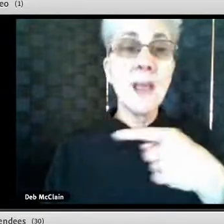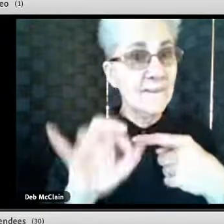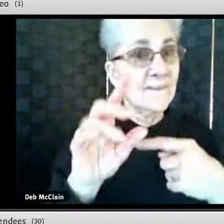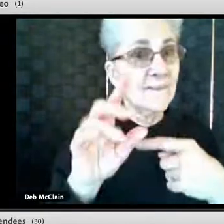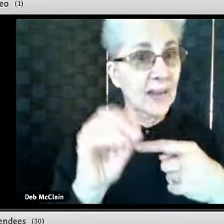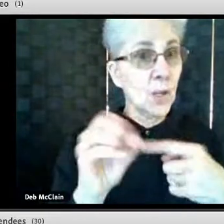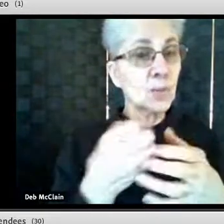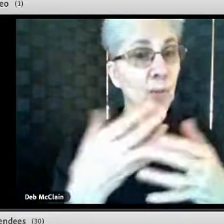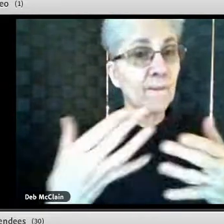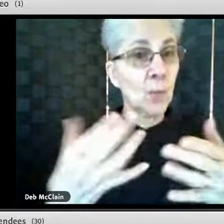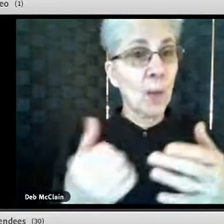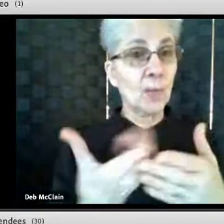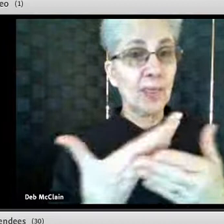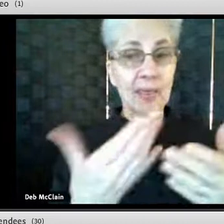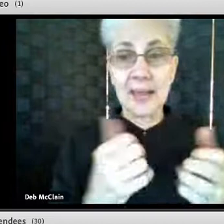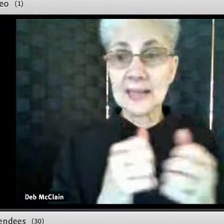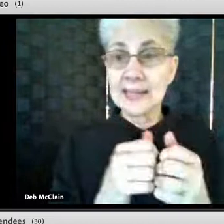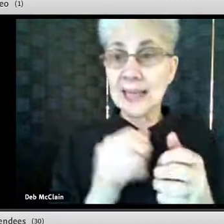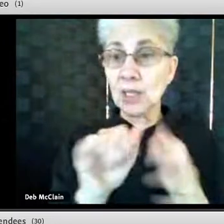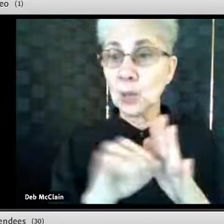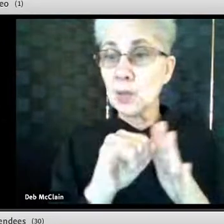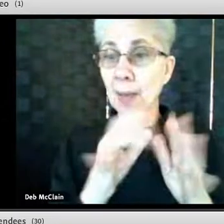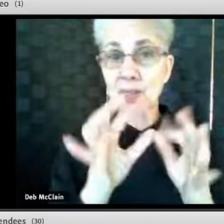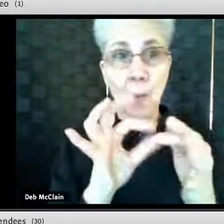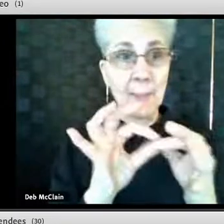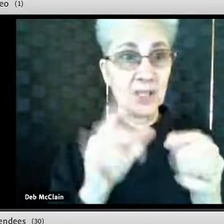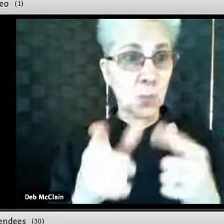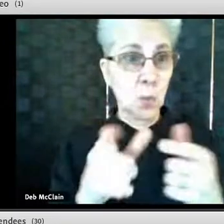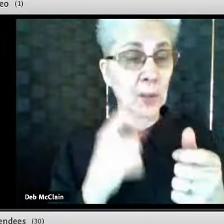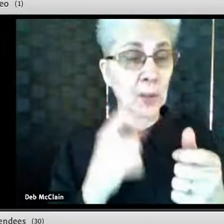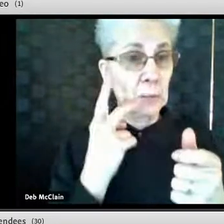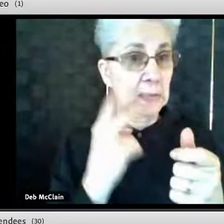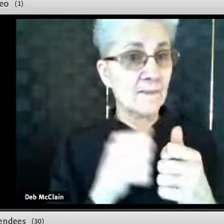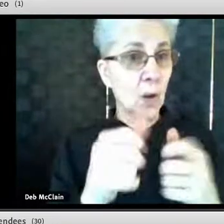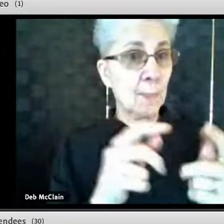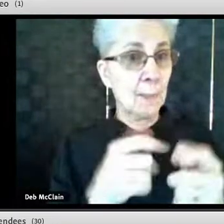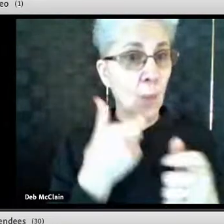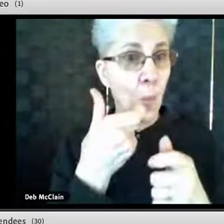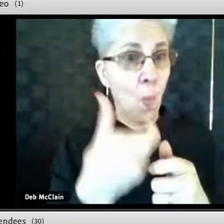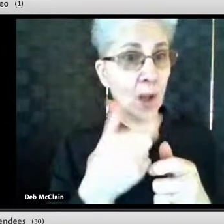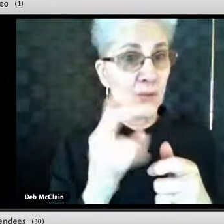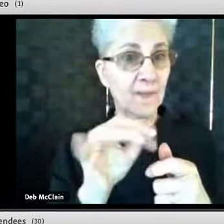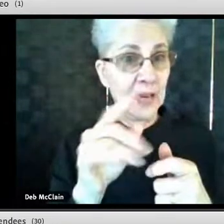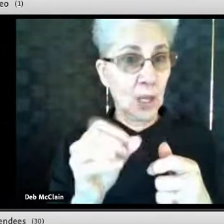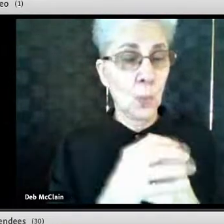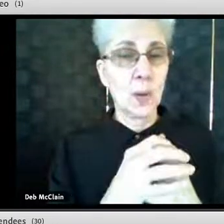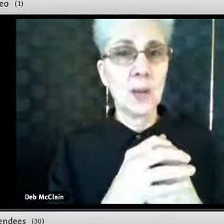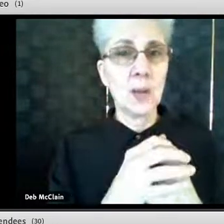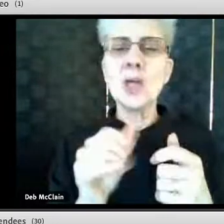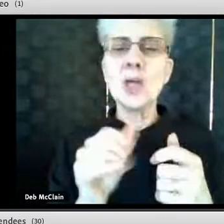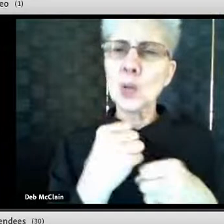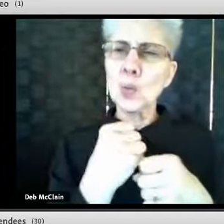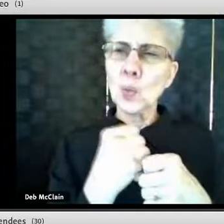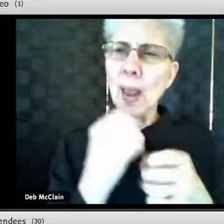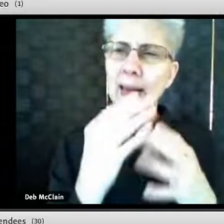With video, you can do a couple other little things within YouTube I just wanted to mention. You can see how far people watch your video,